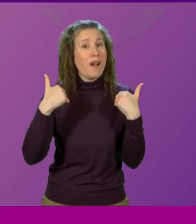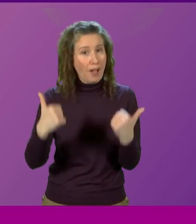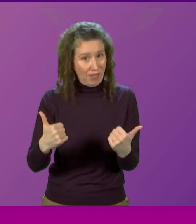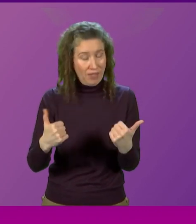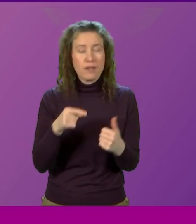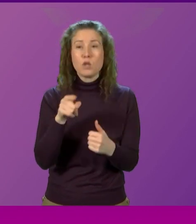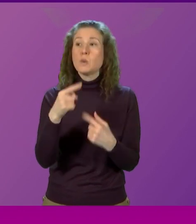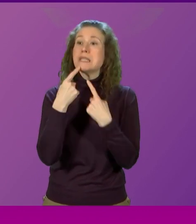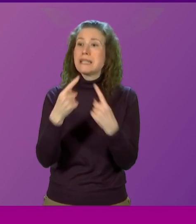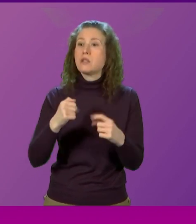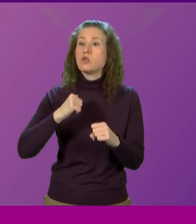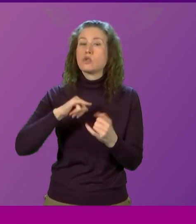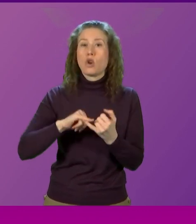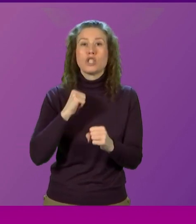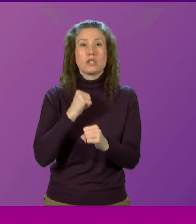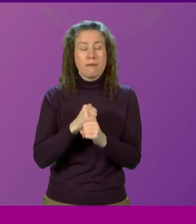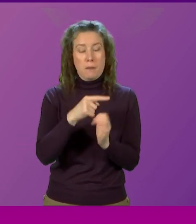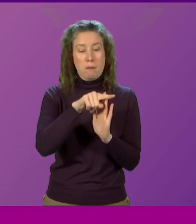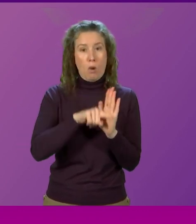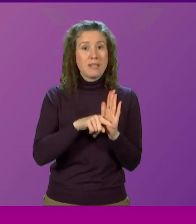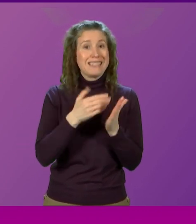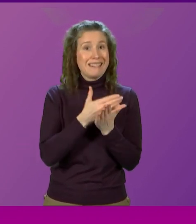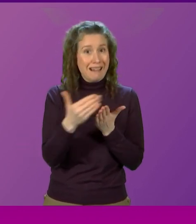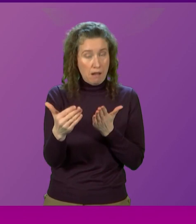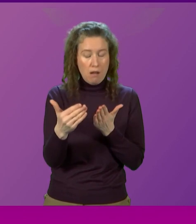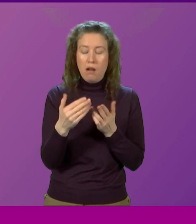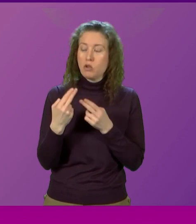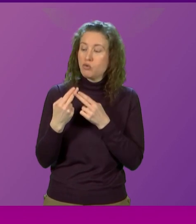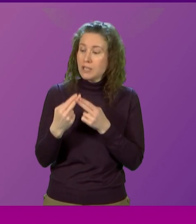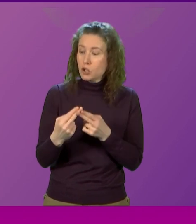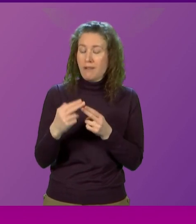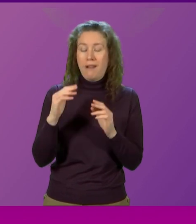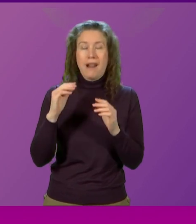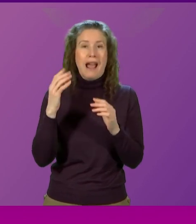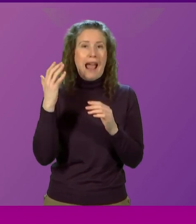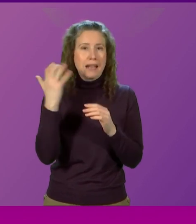“The Scottish Government’s policy is clear: traditional accident and emergency ambulances